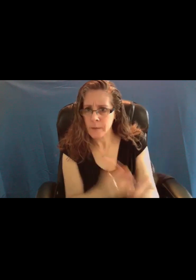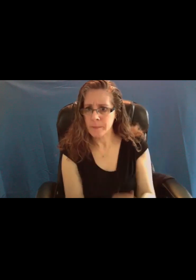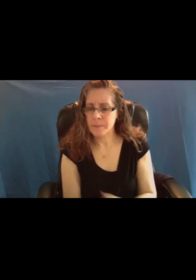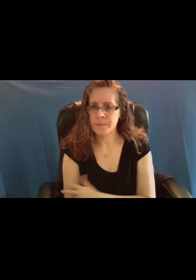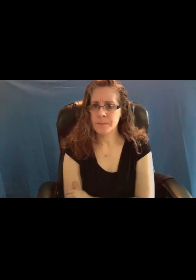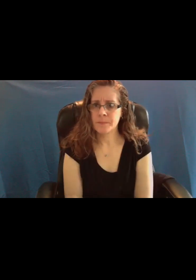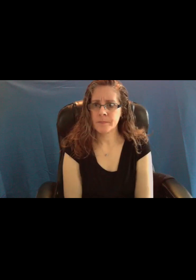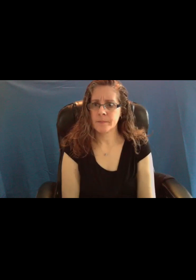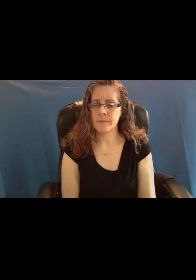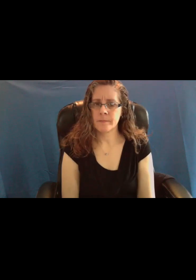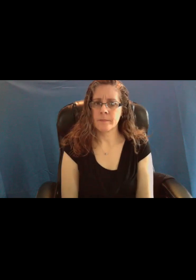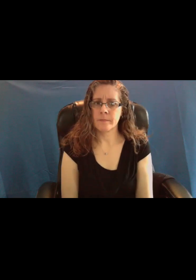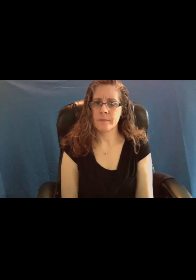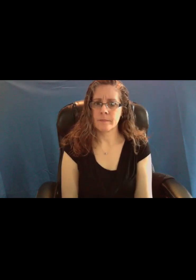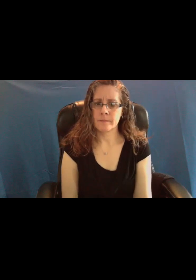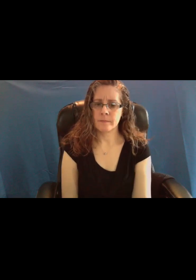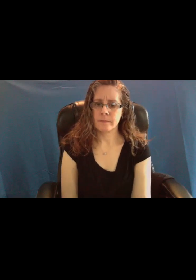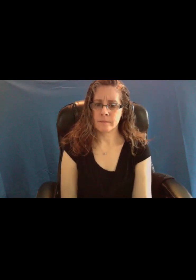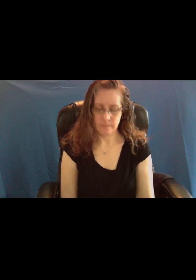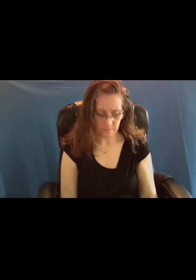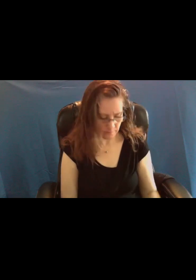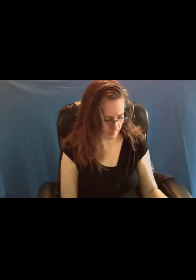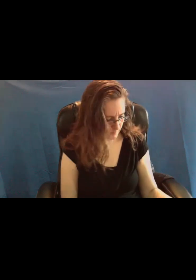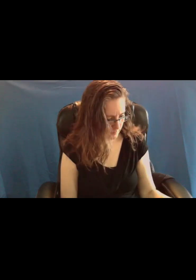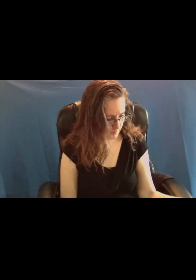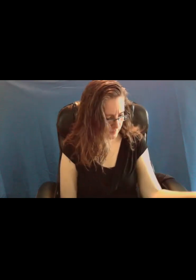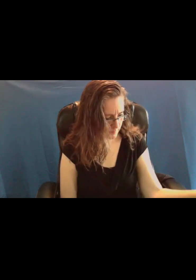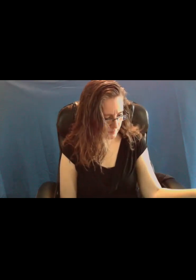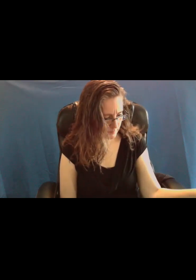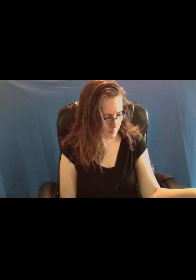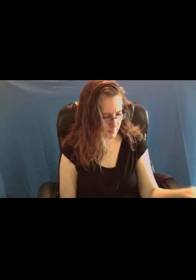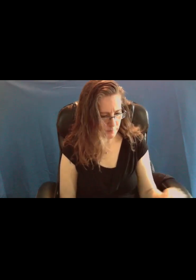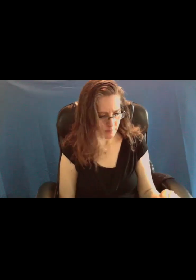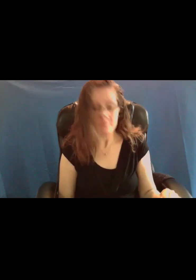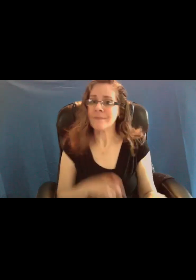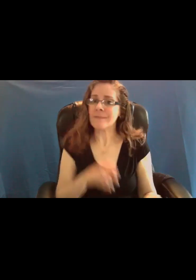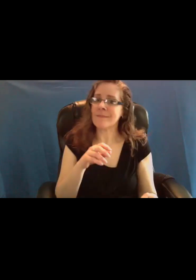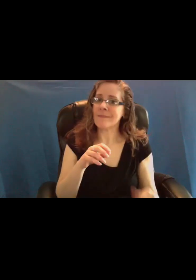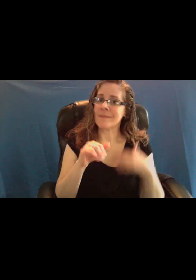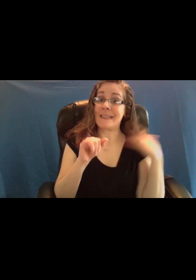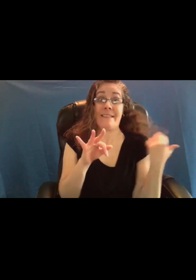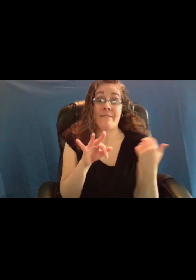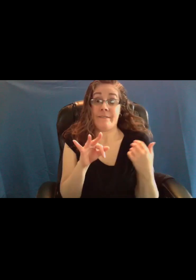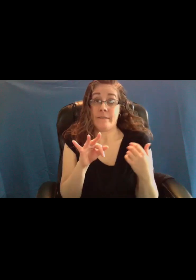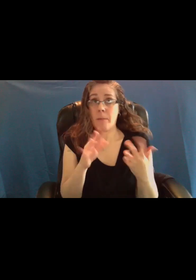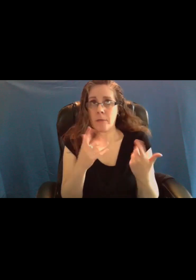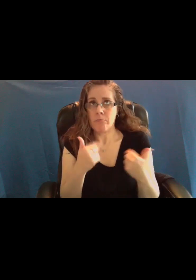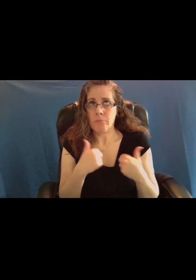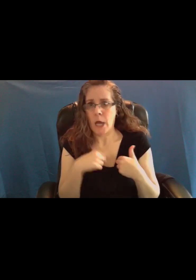that is if, you know, it is not something that you -- you know, it is something you should just do, but if you can't, you're doing